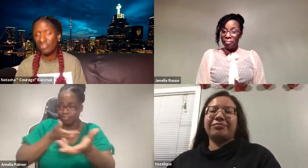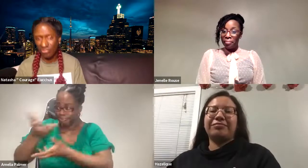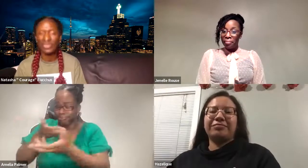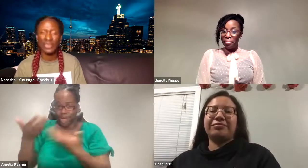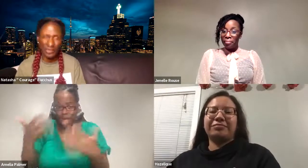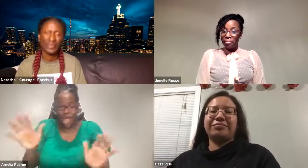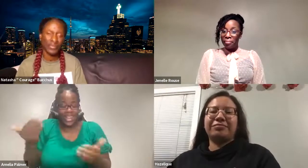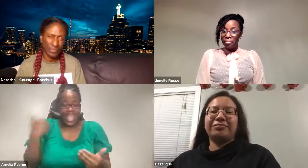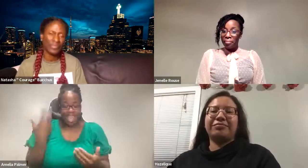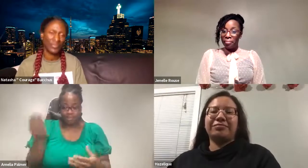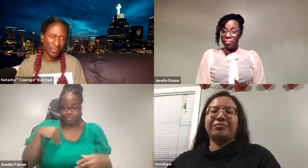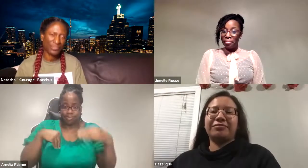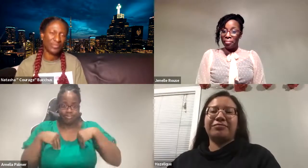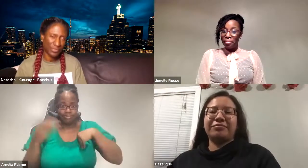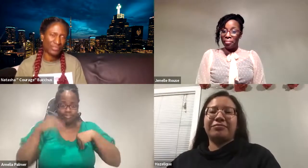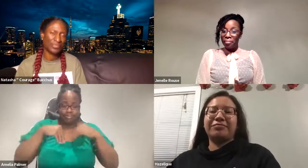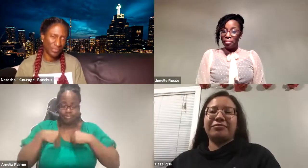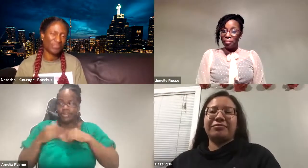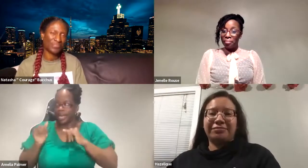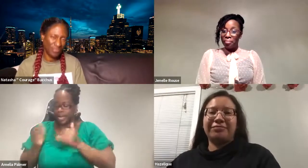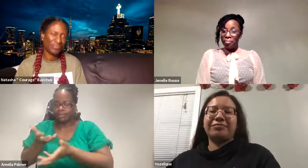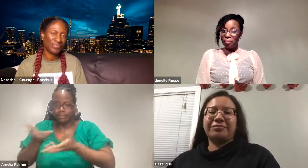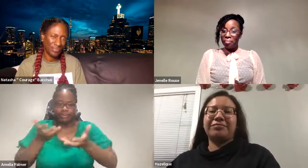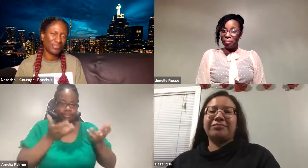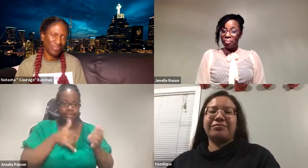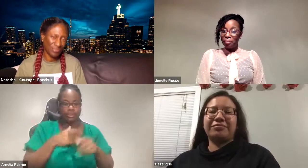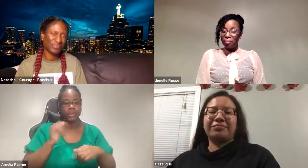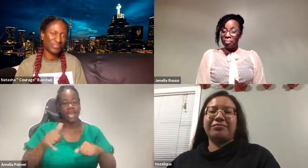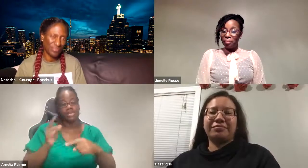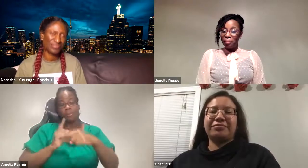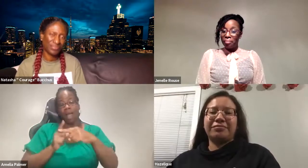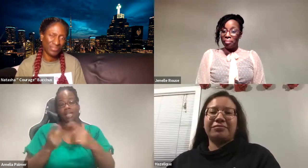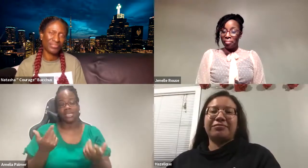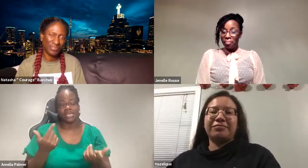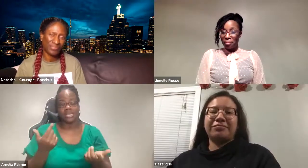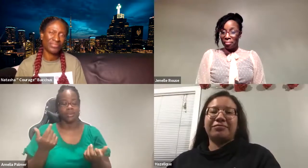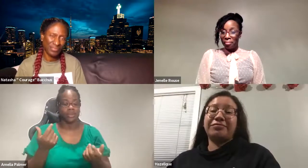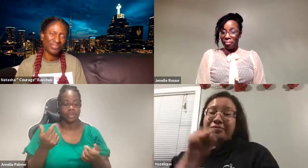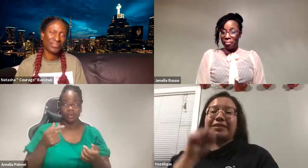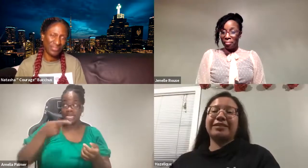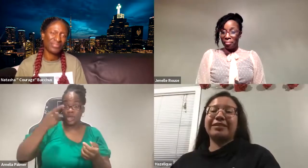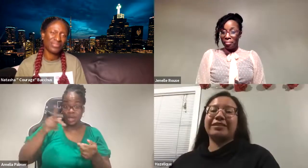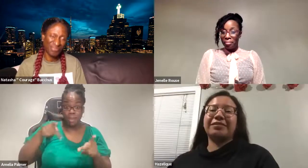languages in all of our interactions. we have so many positives and privileges as multilingual